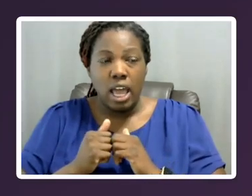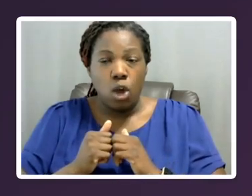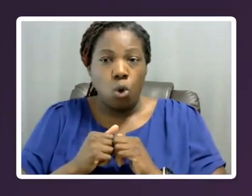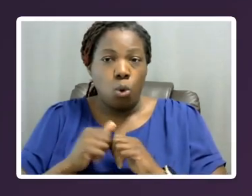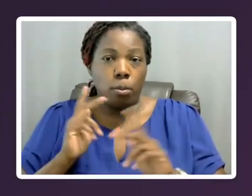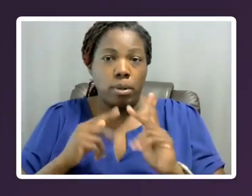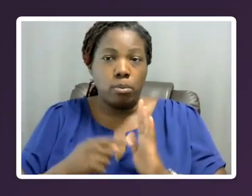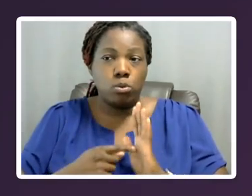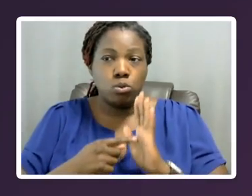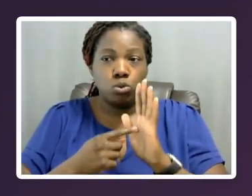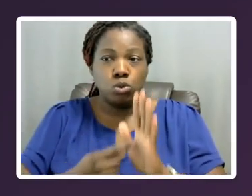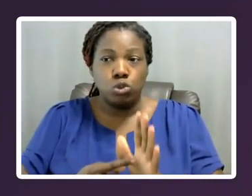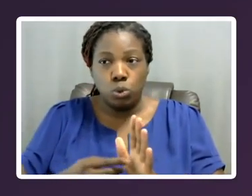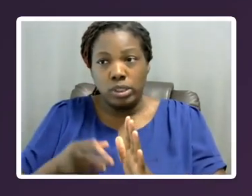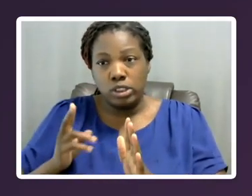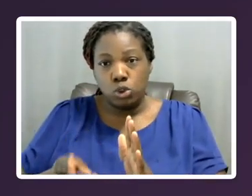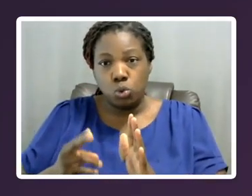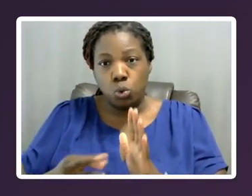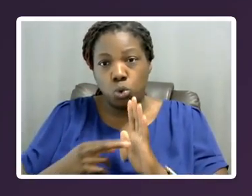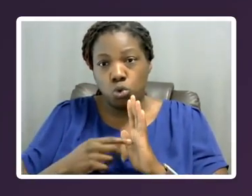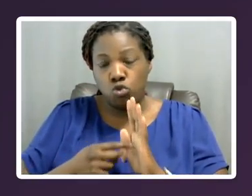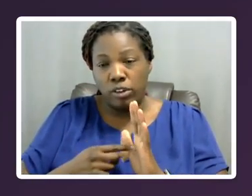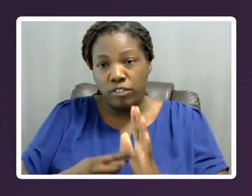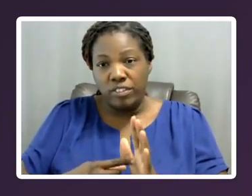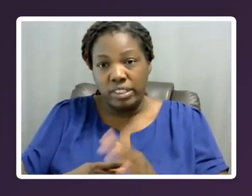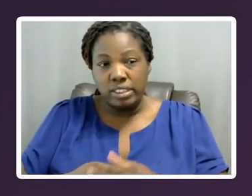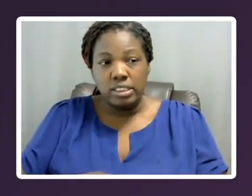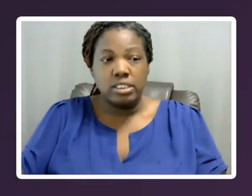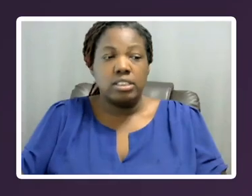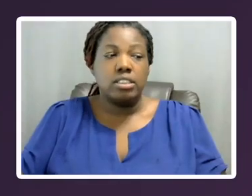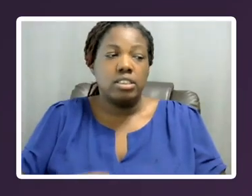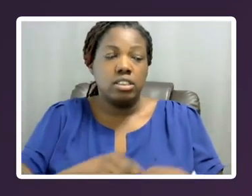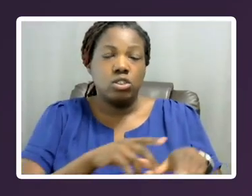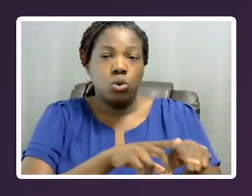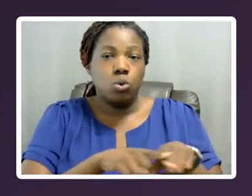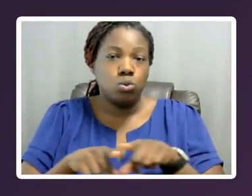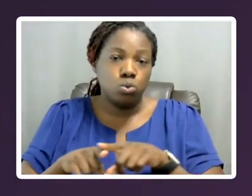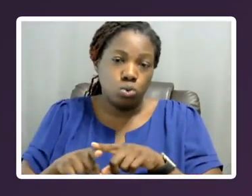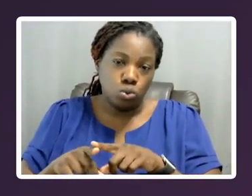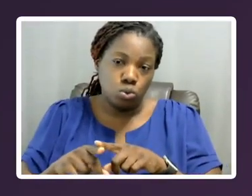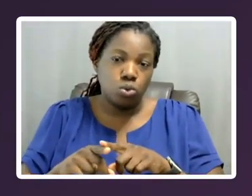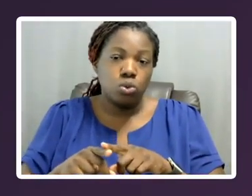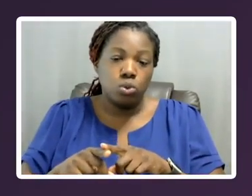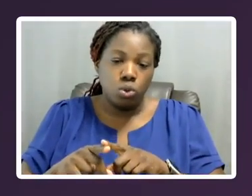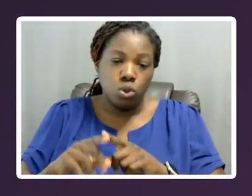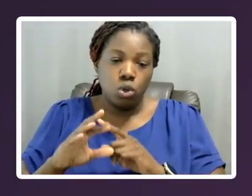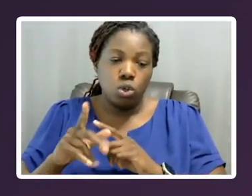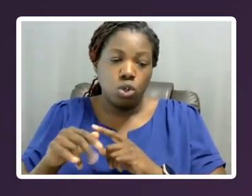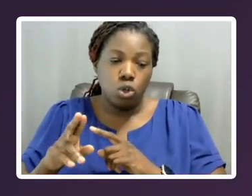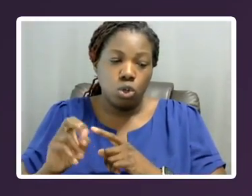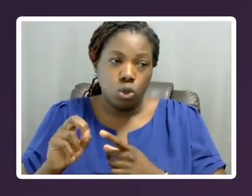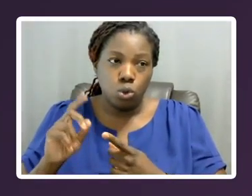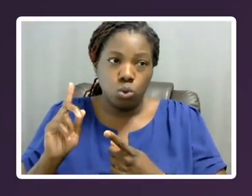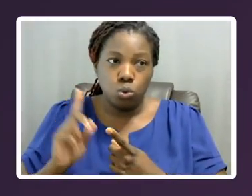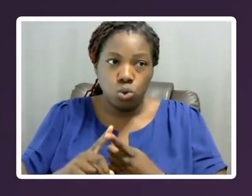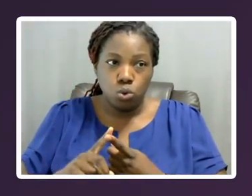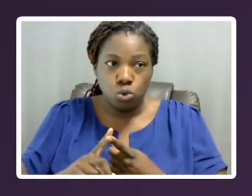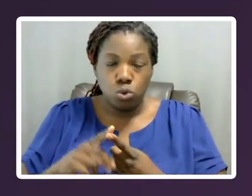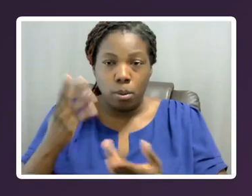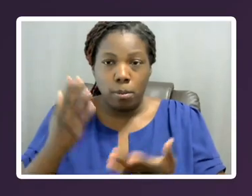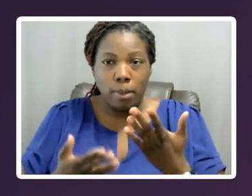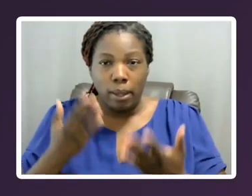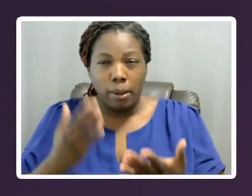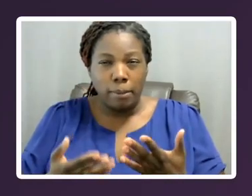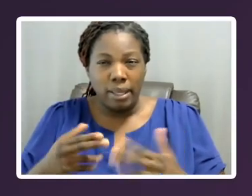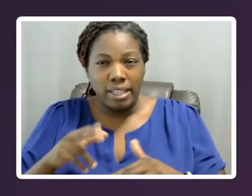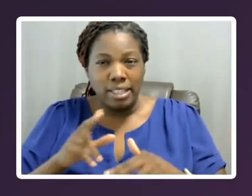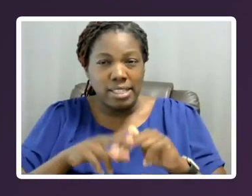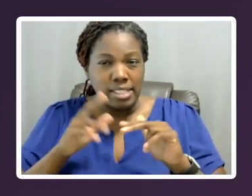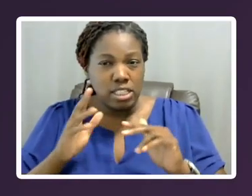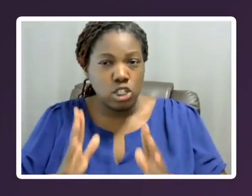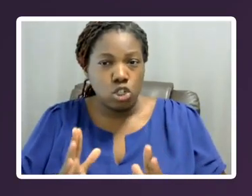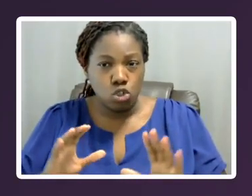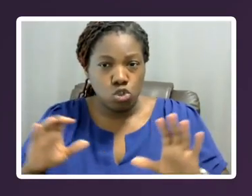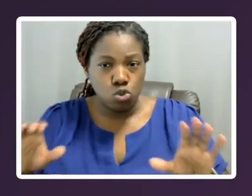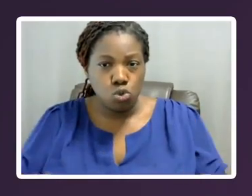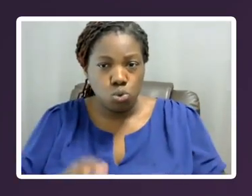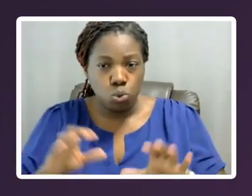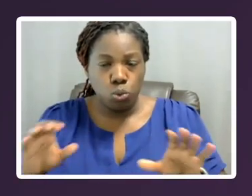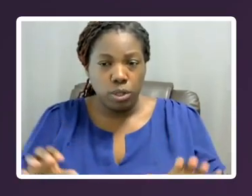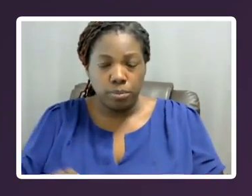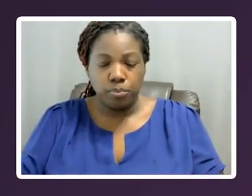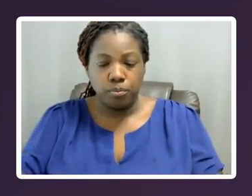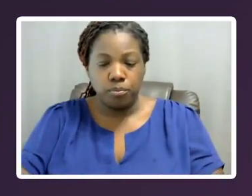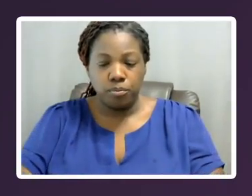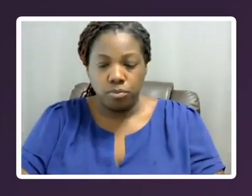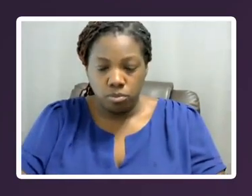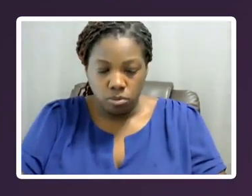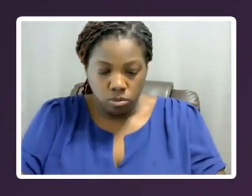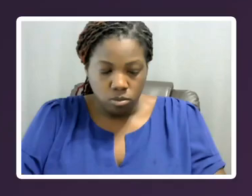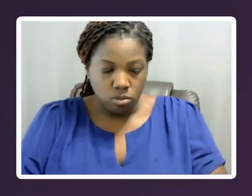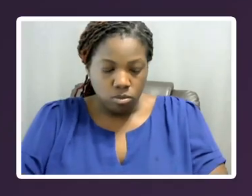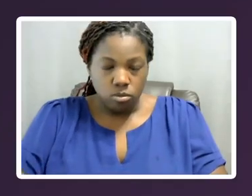historical reference, as well as a clue to perhaps what the sitters do. And as you're